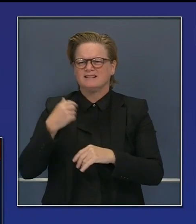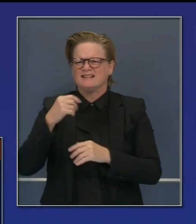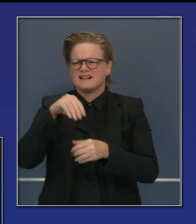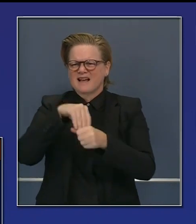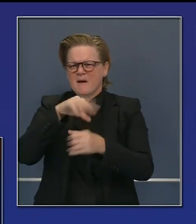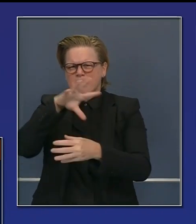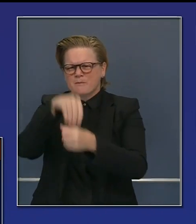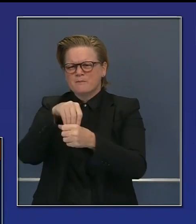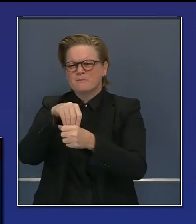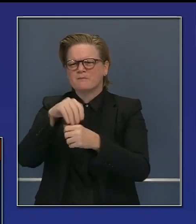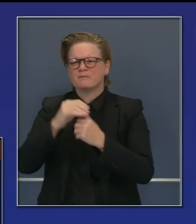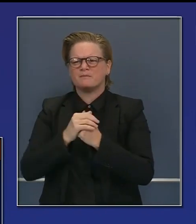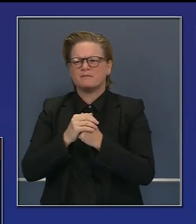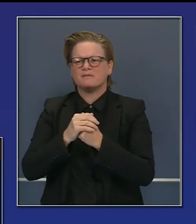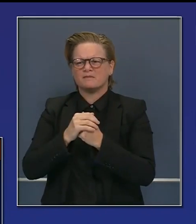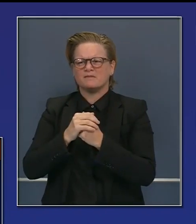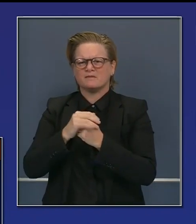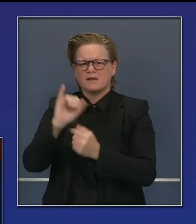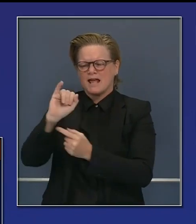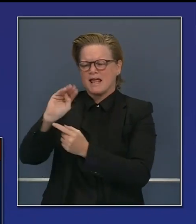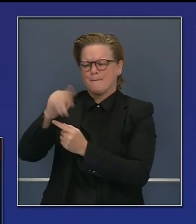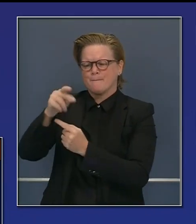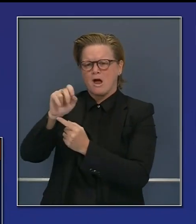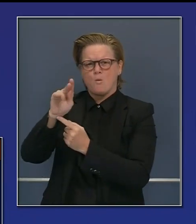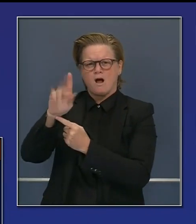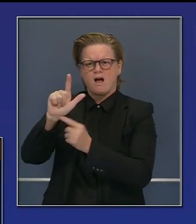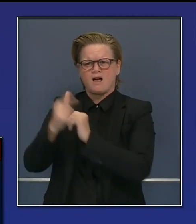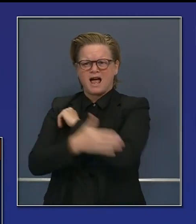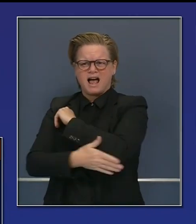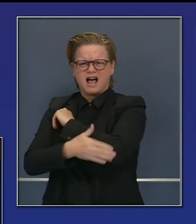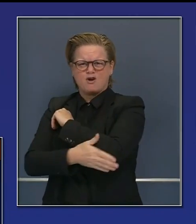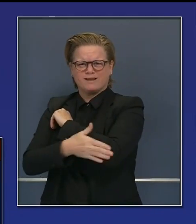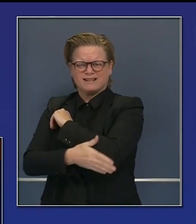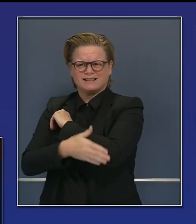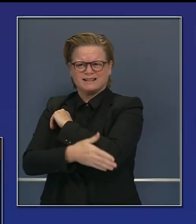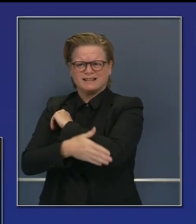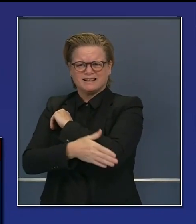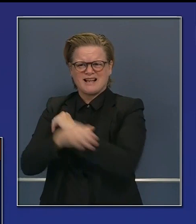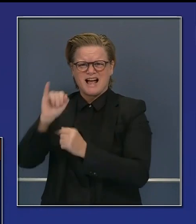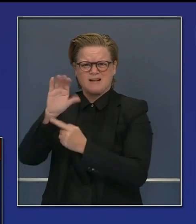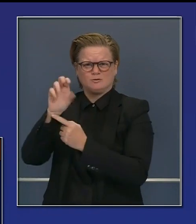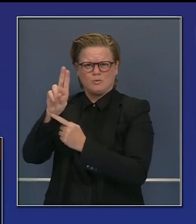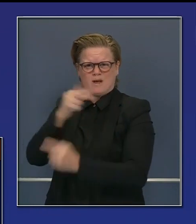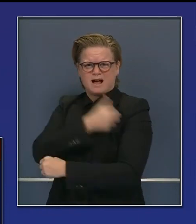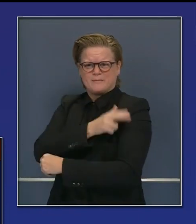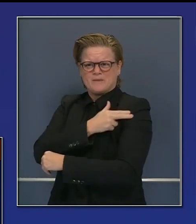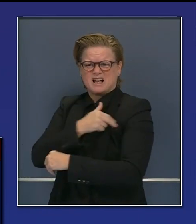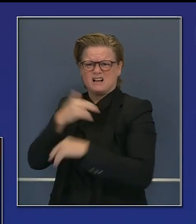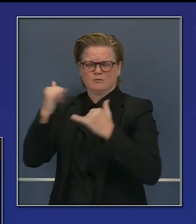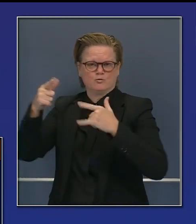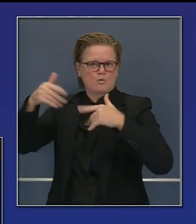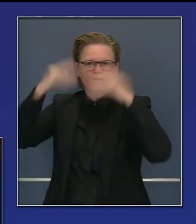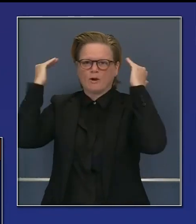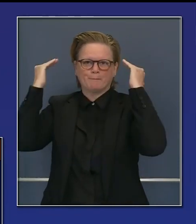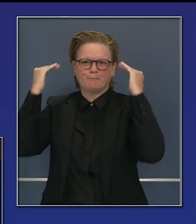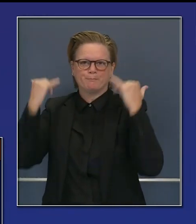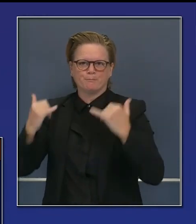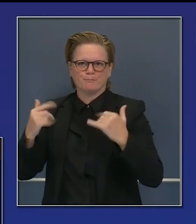BASED UPON A PRE-EXISTING MUTUAL AID SYSTEM IN THE STATE OF CALIFORNIA. COUNTY A NUMBER OF MONTHS BACK WE HAD A SITUATION WHERE THE ICU AND THE HOSPITALS WERE